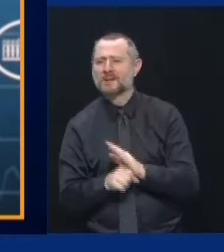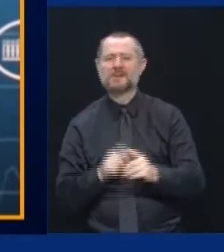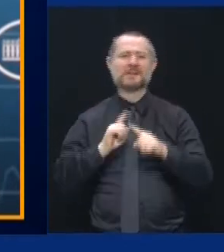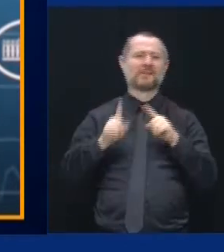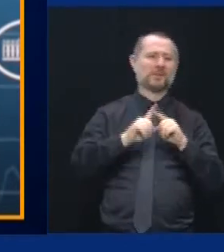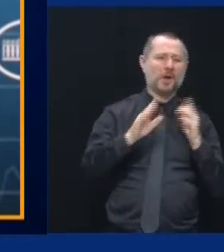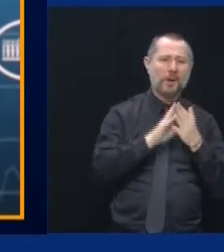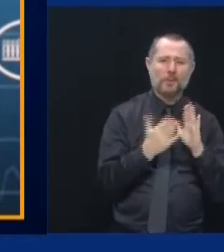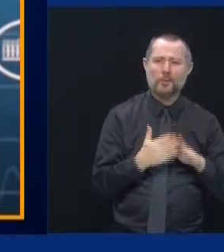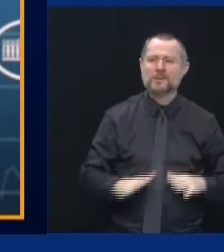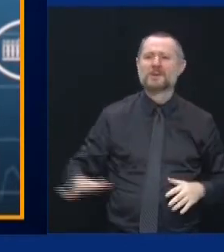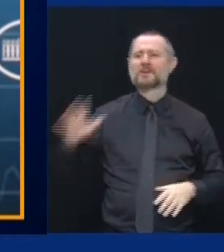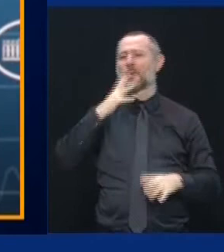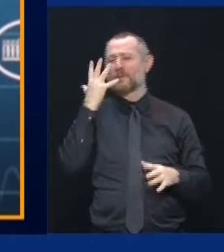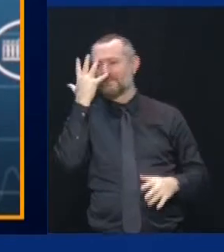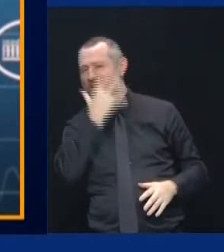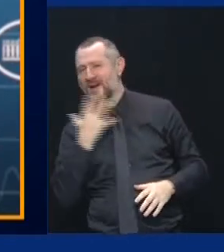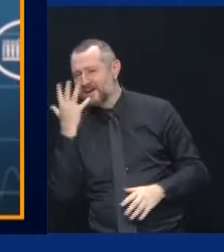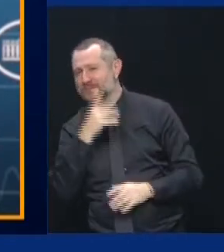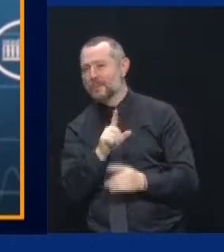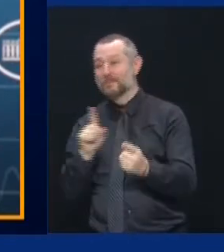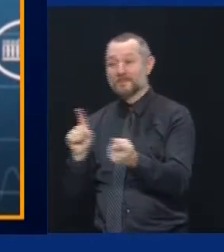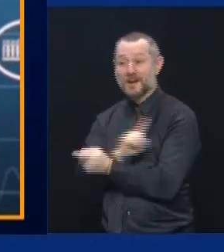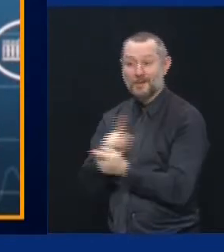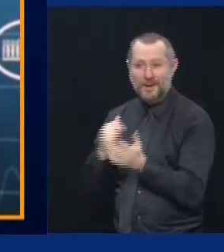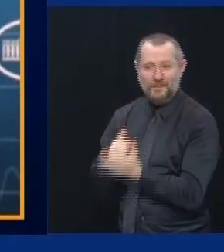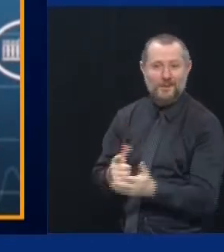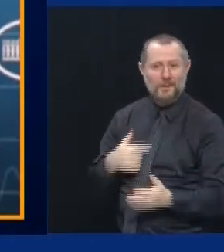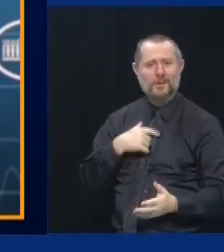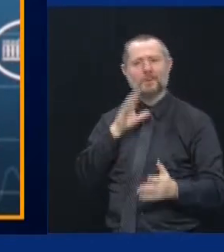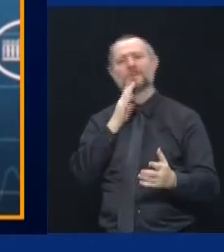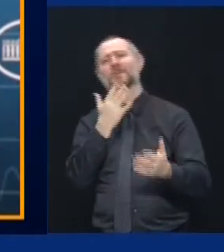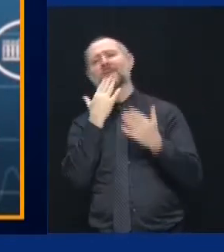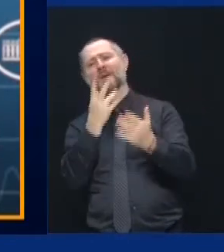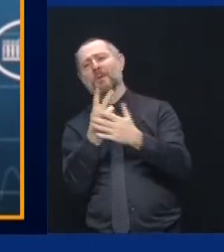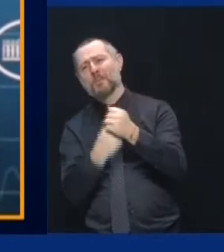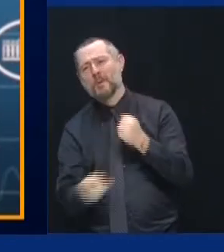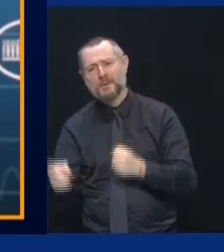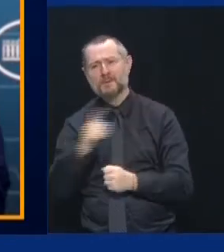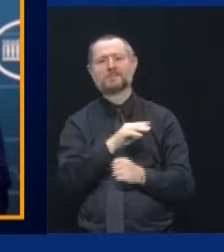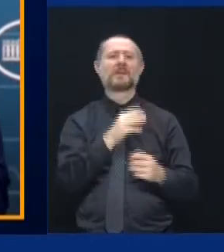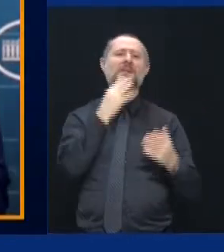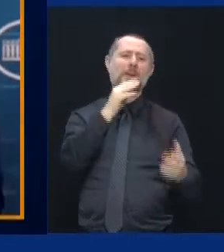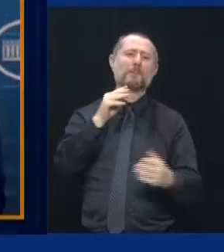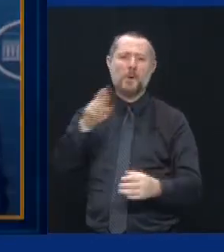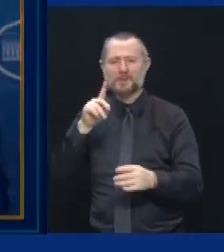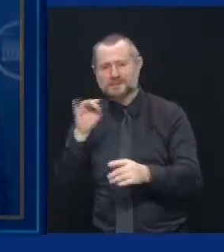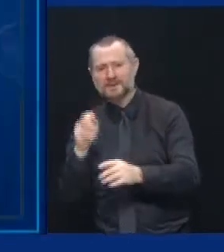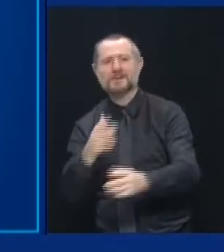IT SAFELY, WE'LL GIVE YOU THE FULL TOUR. AND WE SHOW YOU THE COMMUNITY IN THE FACES AND THE PEOPLE THAT YOU TRULY HELPED.